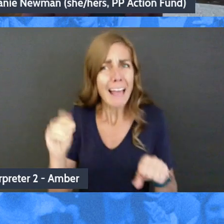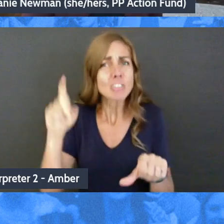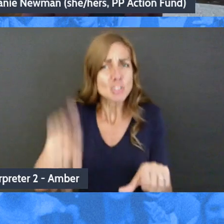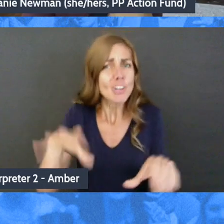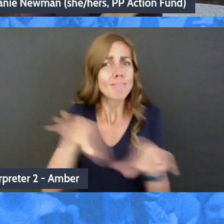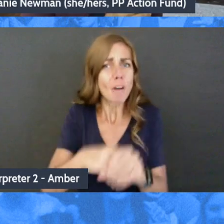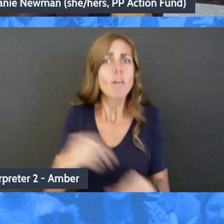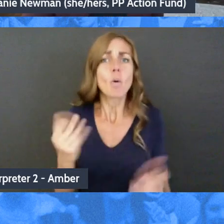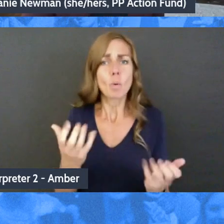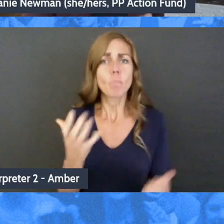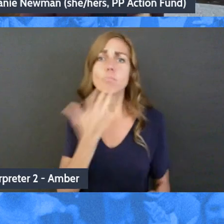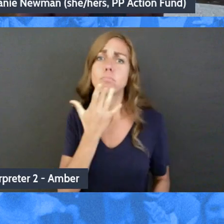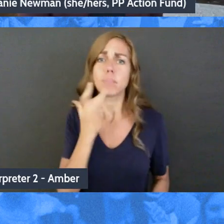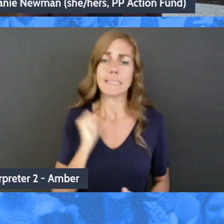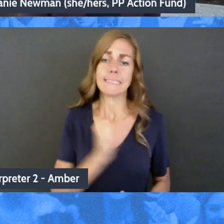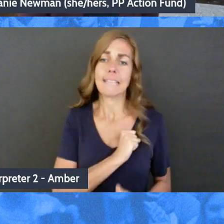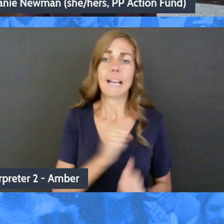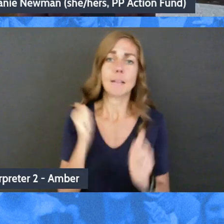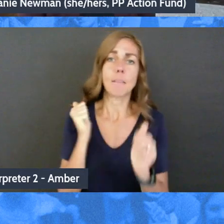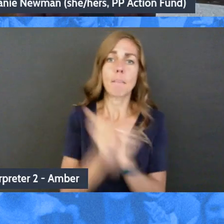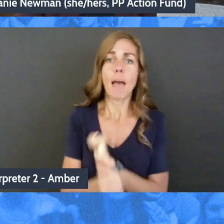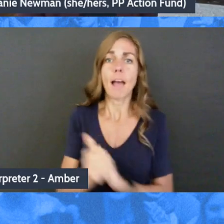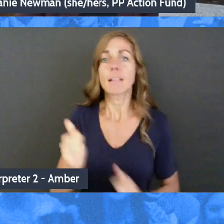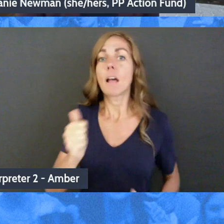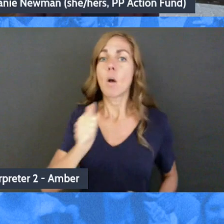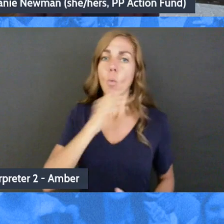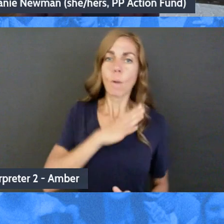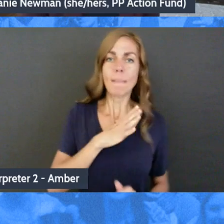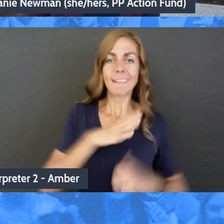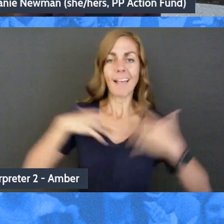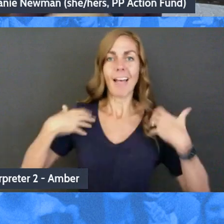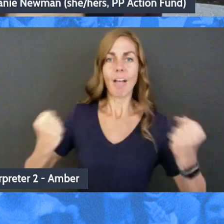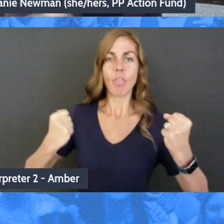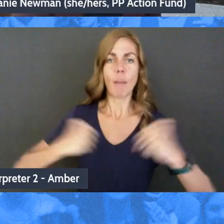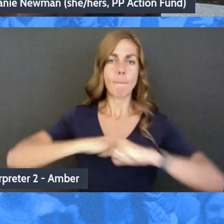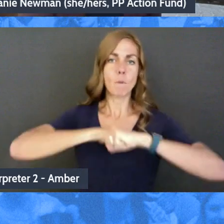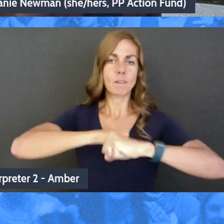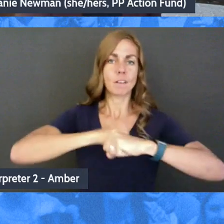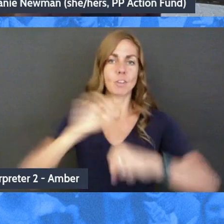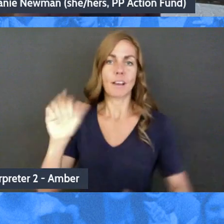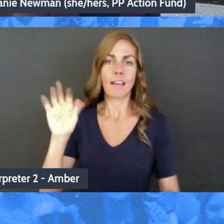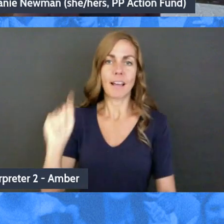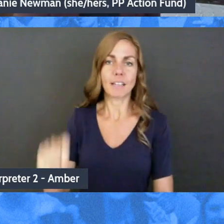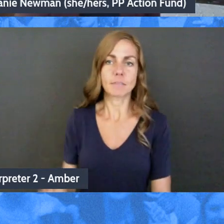to pass the Women's Health Protection Act. Yes, absolutely. No, thank you for that.